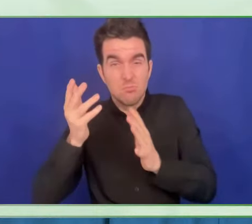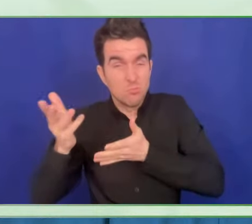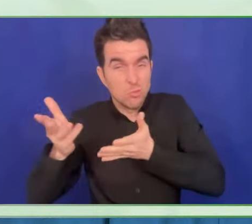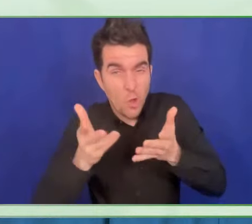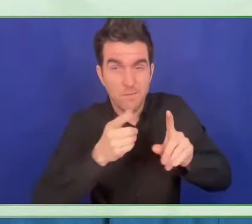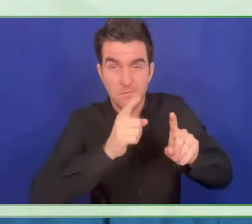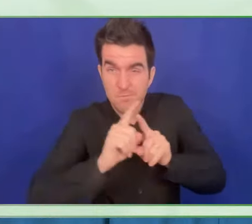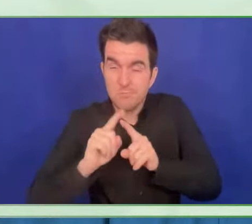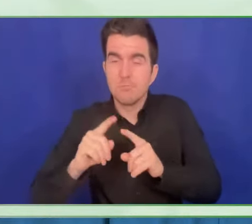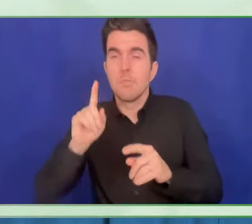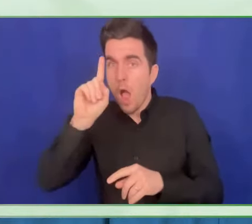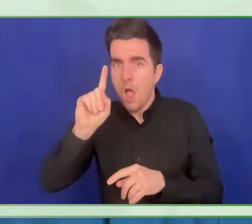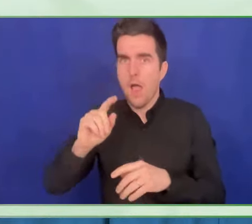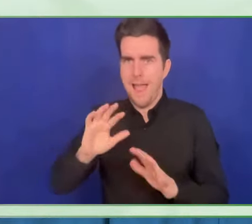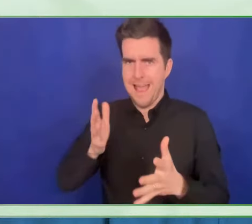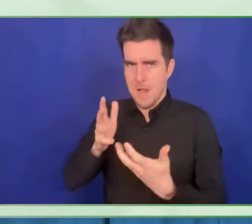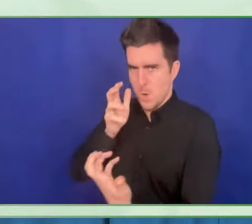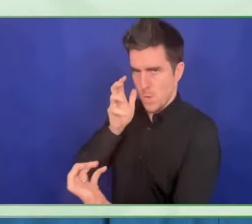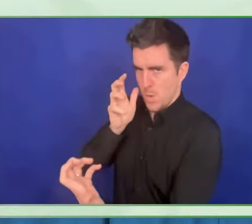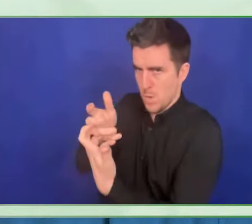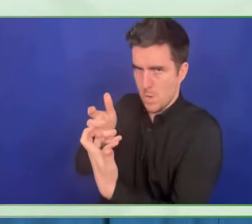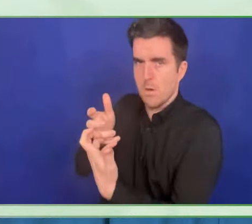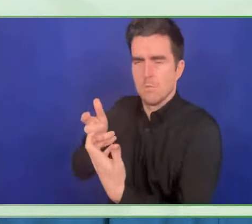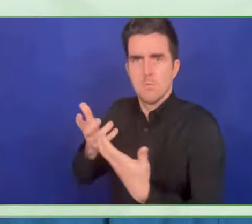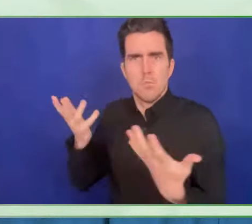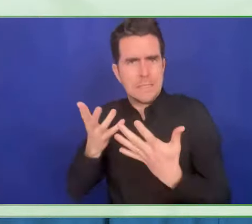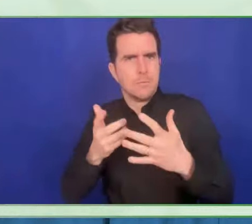This is the flagship I will tell you a bit more detail about in a